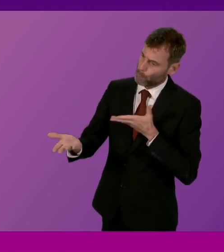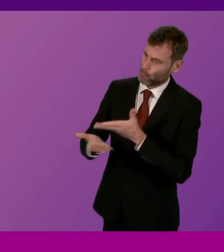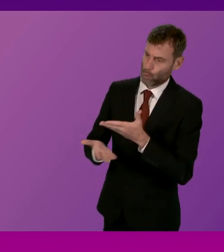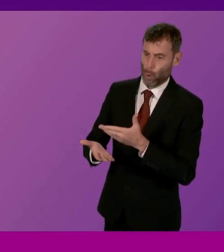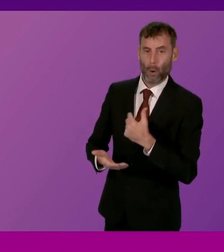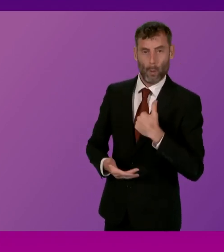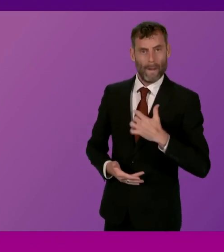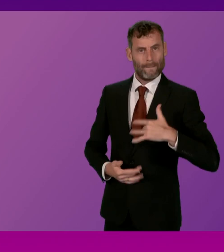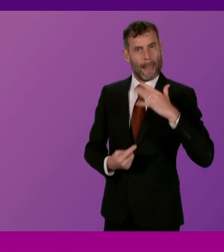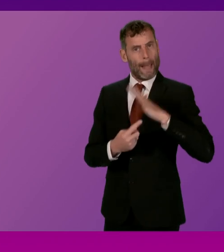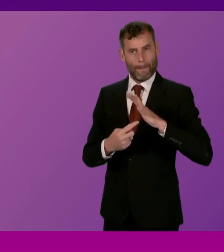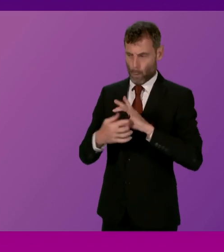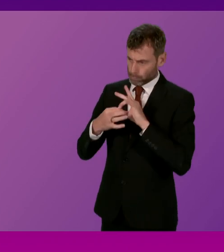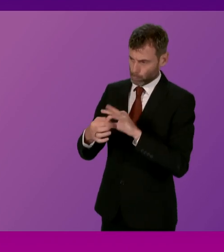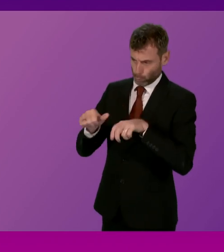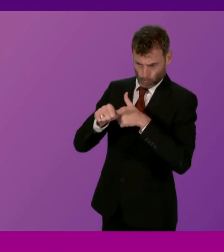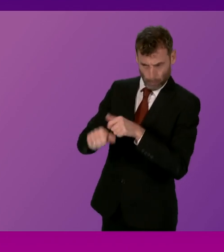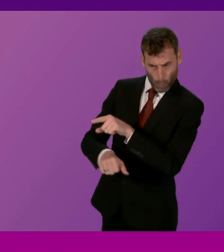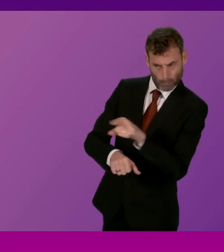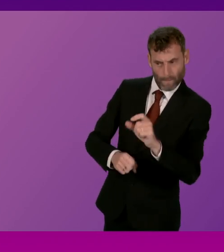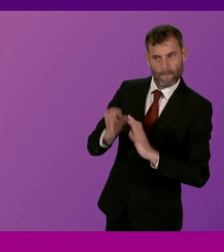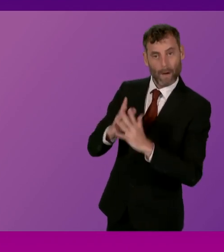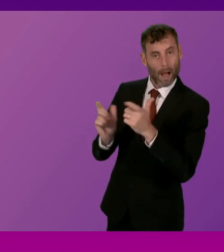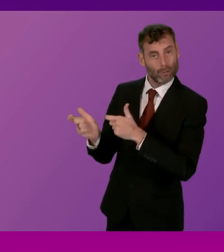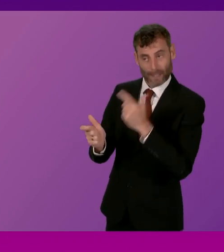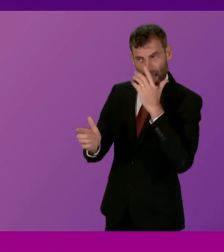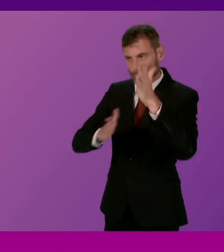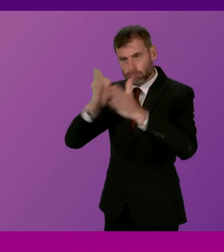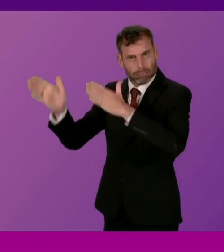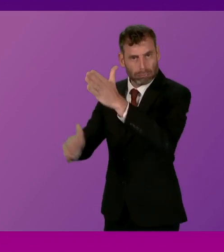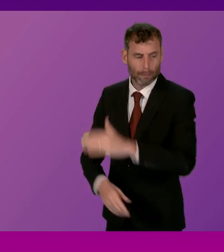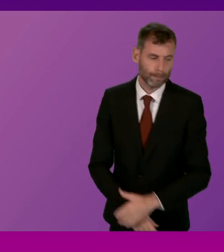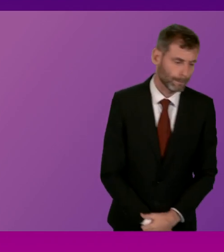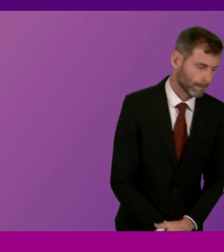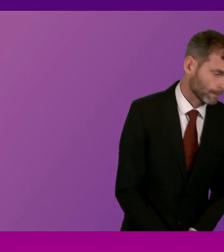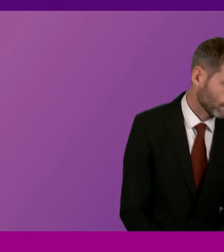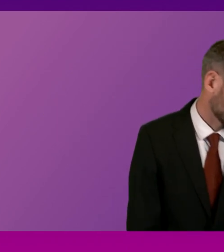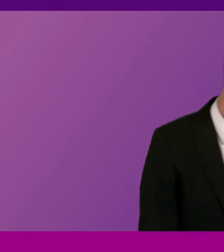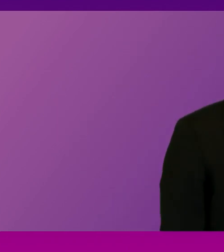that we have a fire service that is well resourced and well equipped.